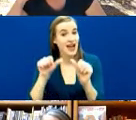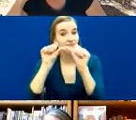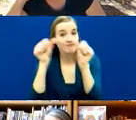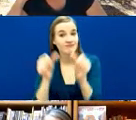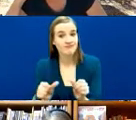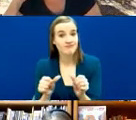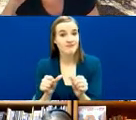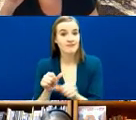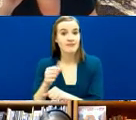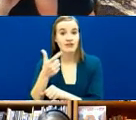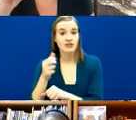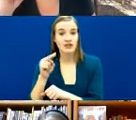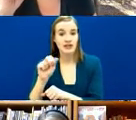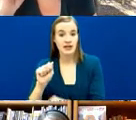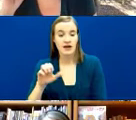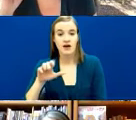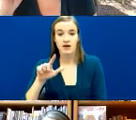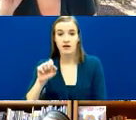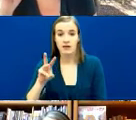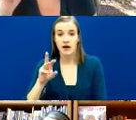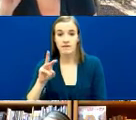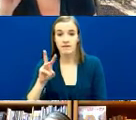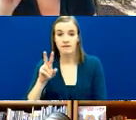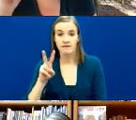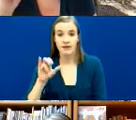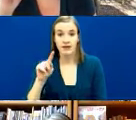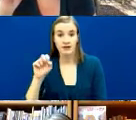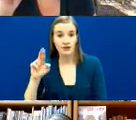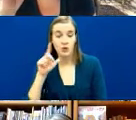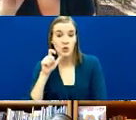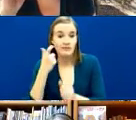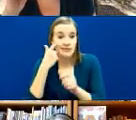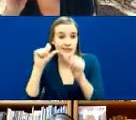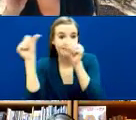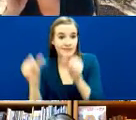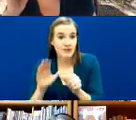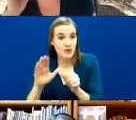Jennifer: Yeah, um Gina Klawitter is a local sculpture artist here in Colorado.